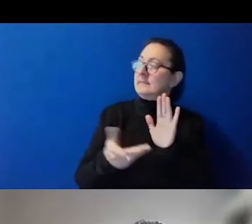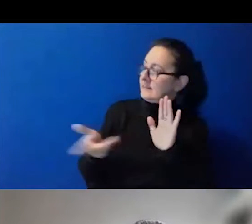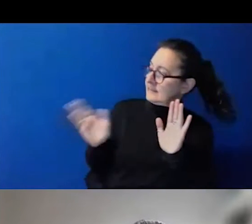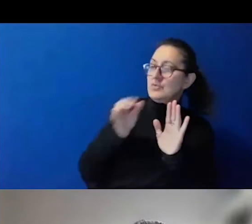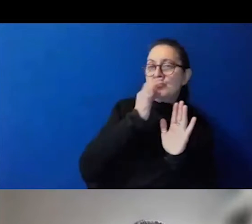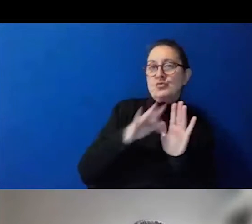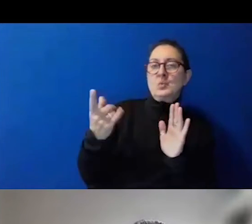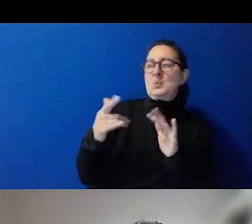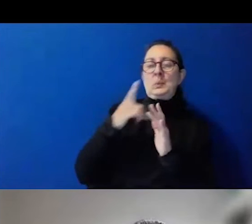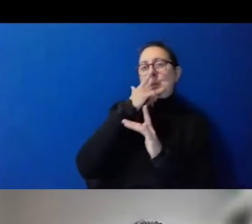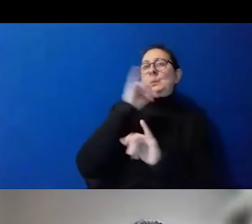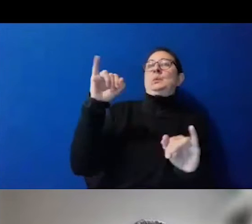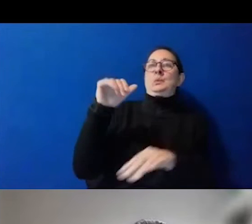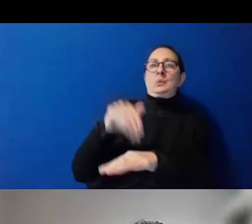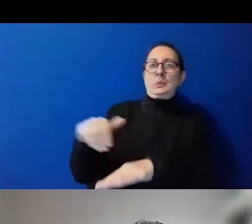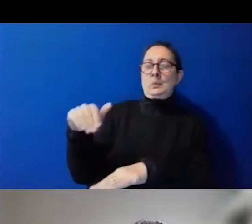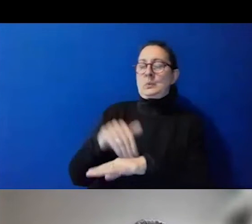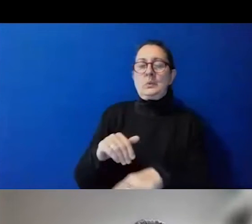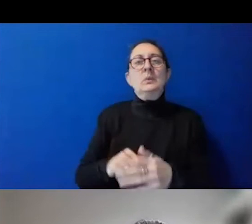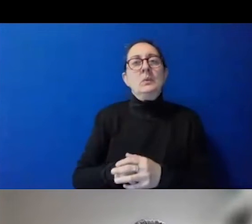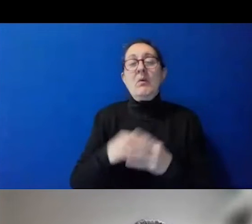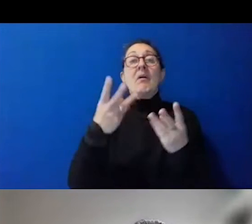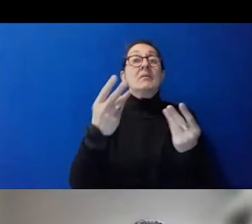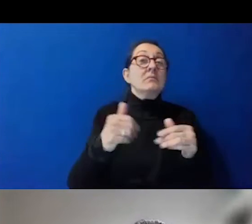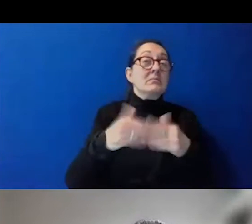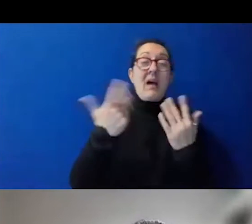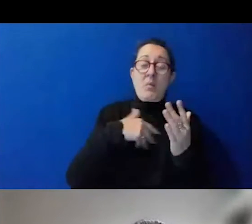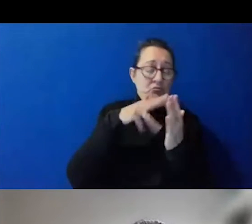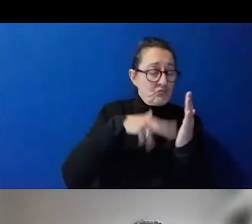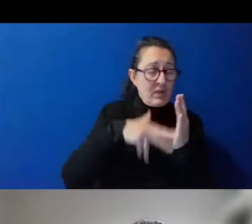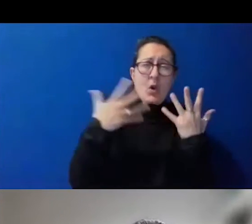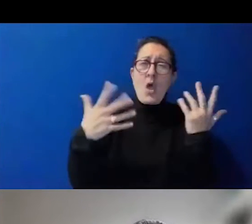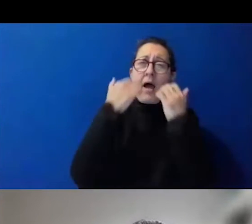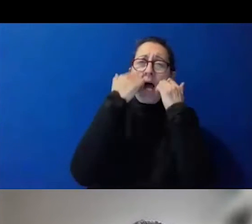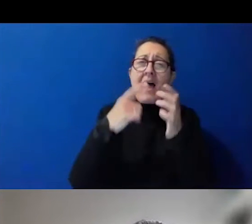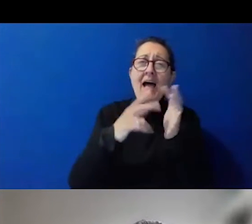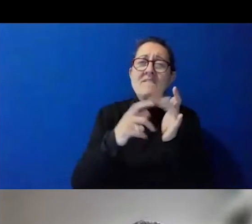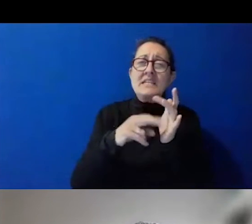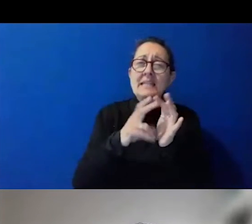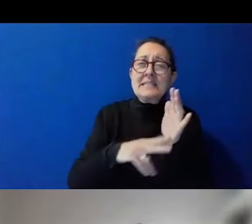days of reading a lot of evidence or leading lots of paperwork as kir has mentioned before